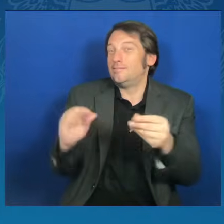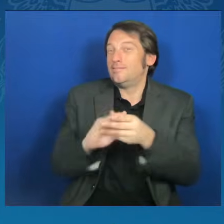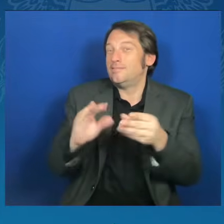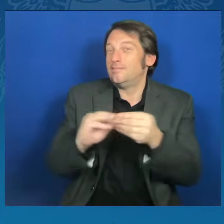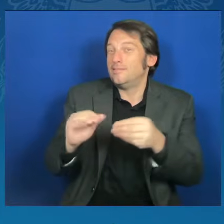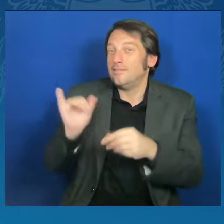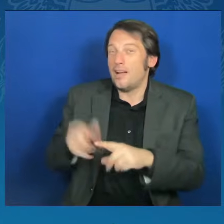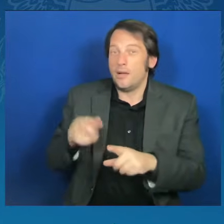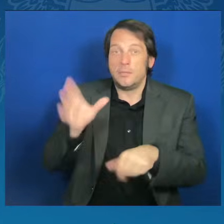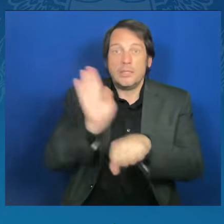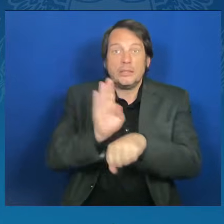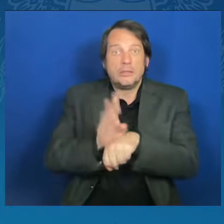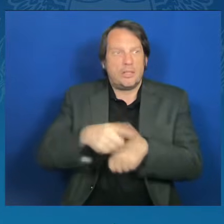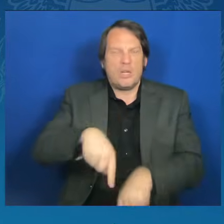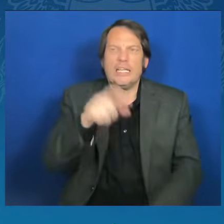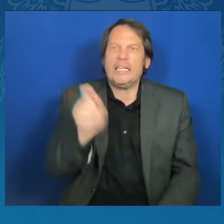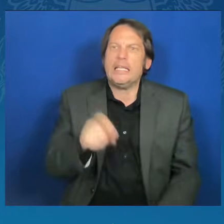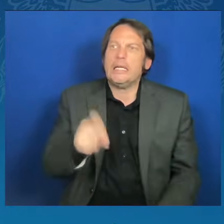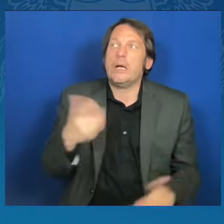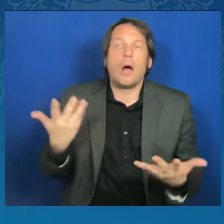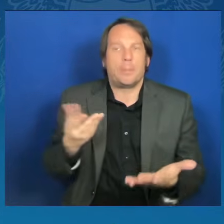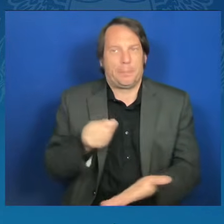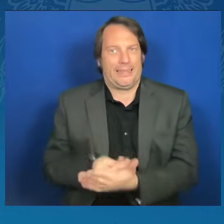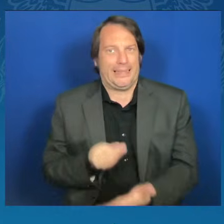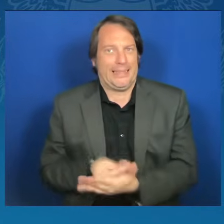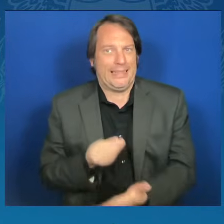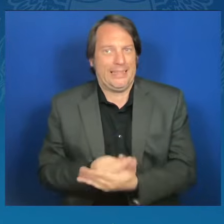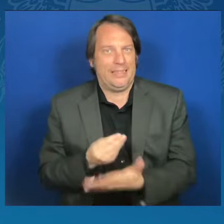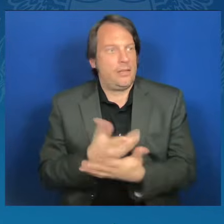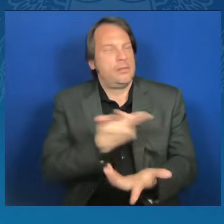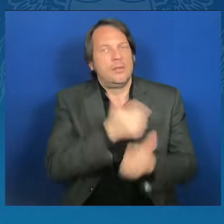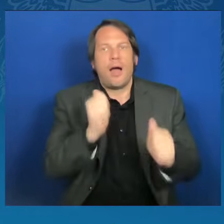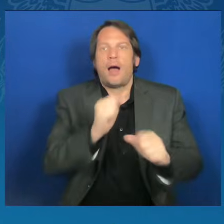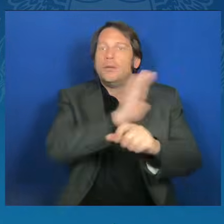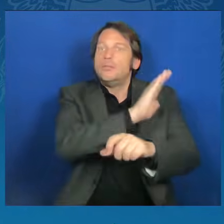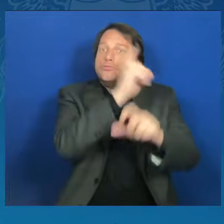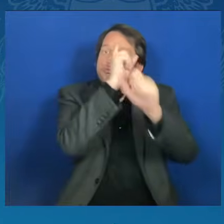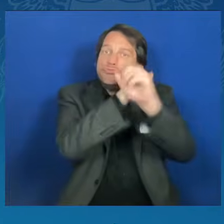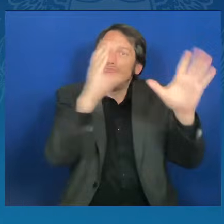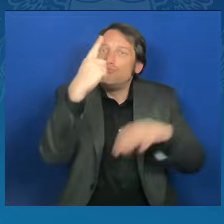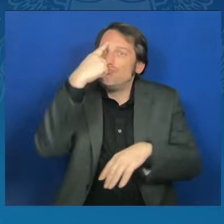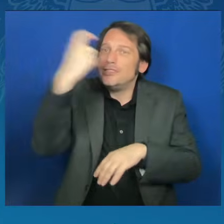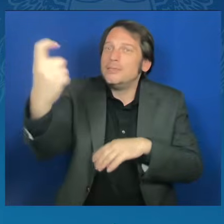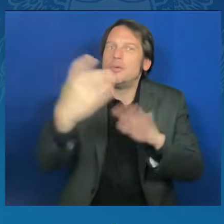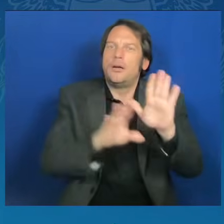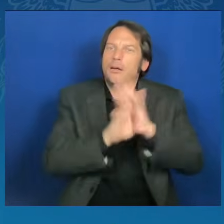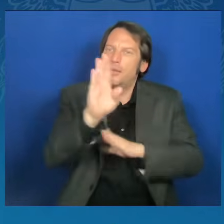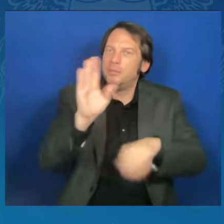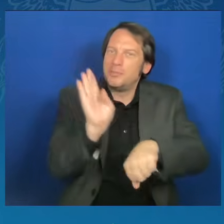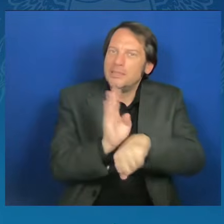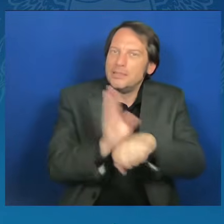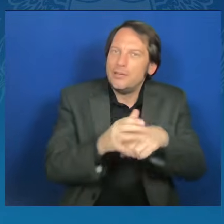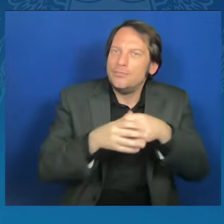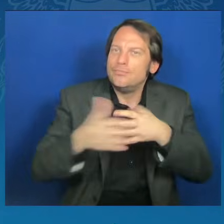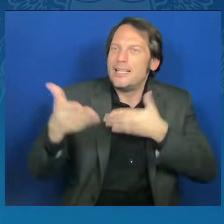And they have access that money because of the hard work the Vice President not only has done as Vice President, but since she started when she was in the Senate.